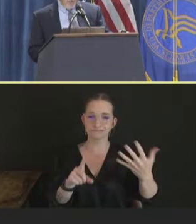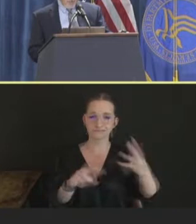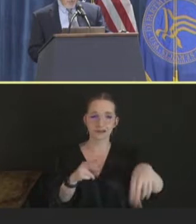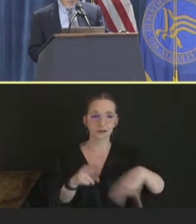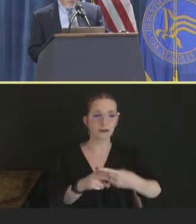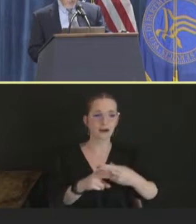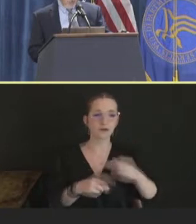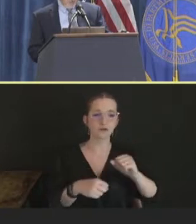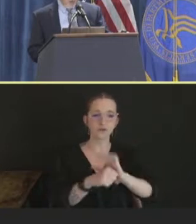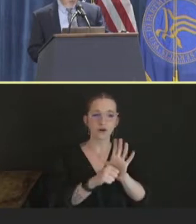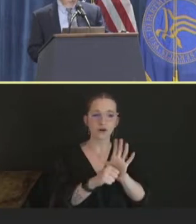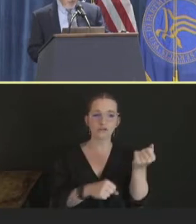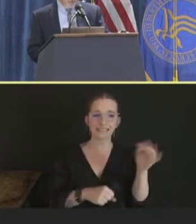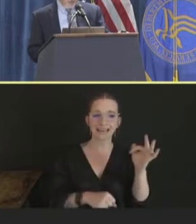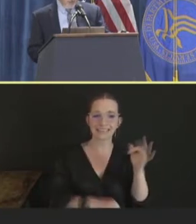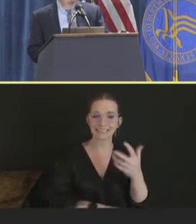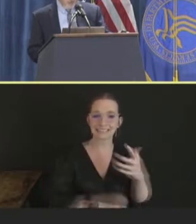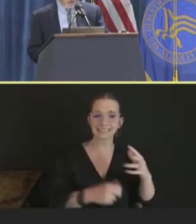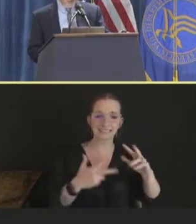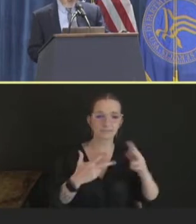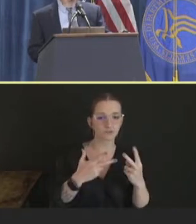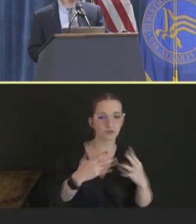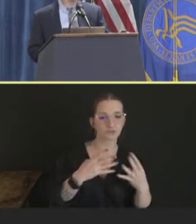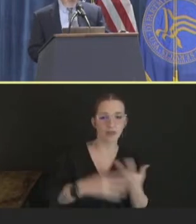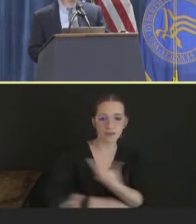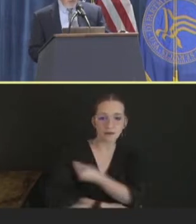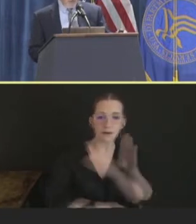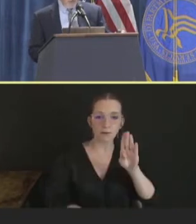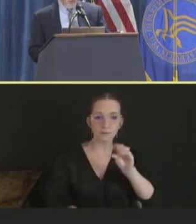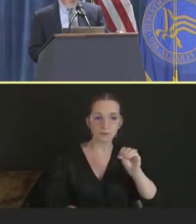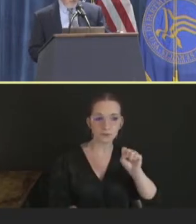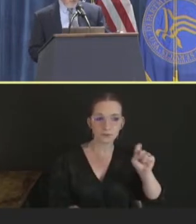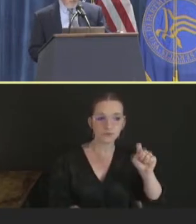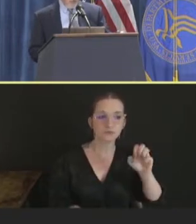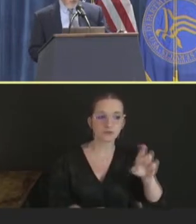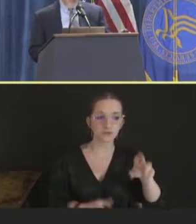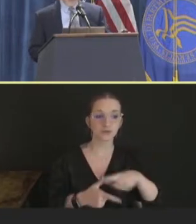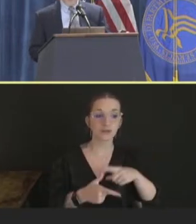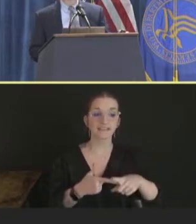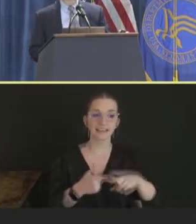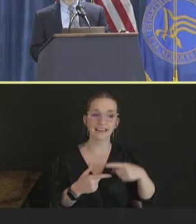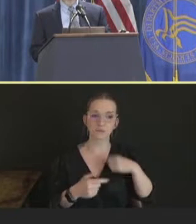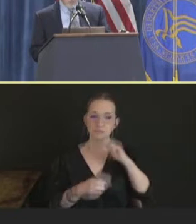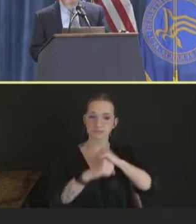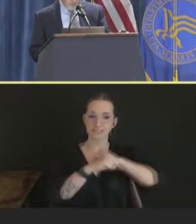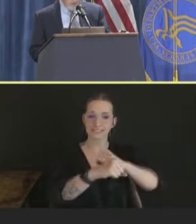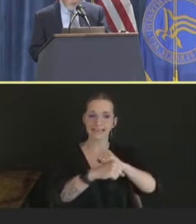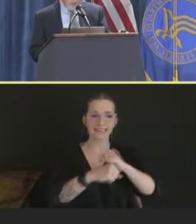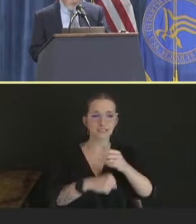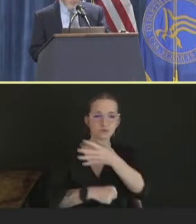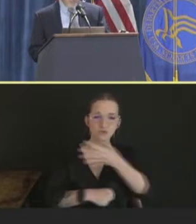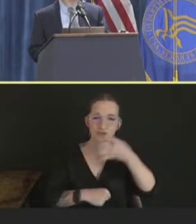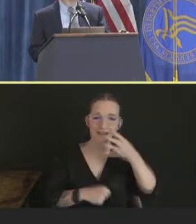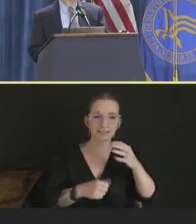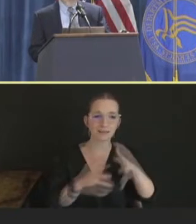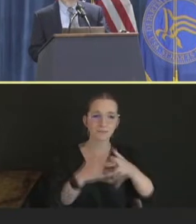protecting rural Americans by addressing gaps in the COVID-19 vaccine coverage. And the day will conclude with public comments.